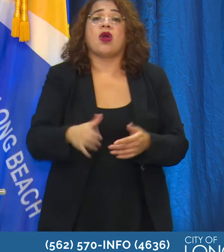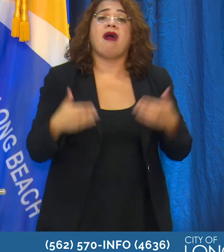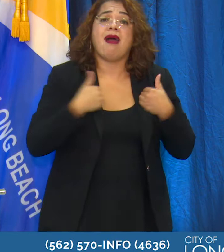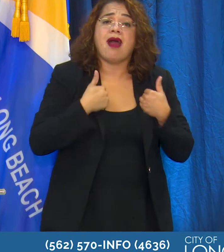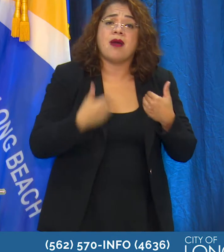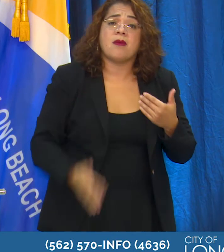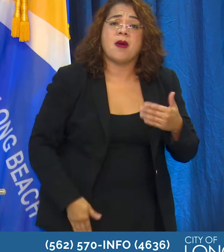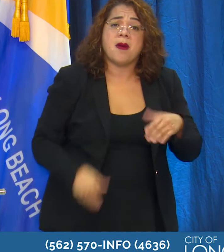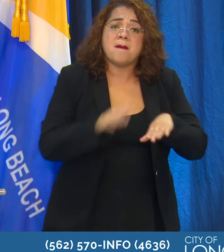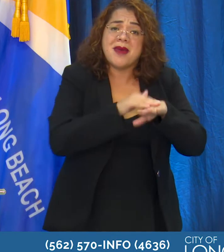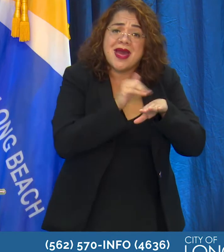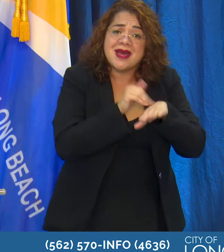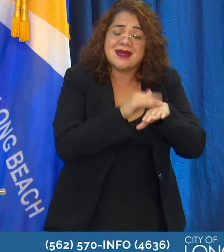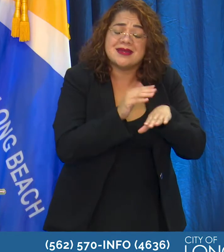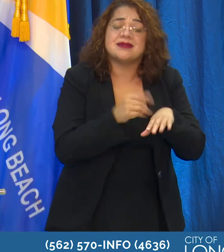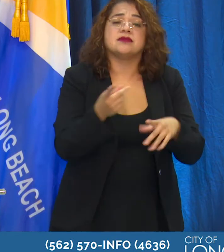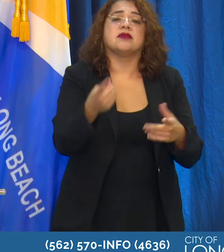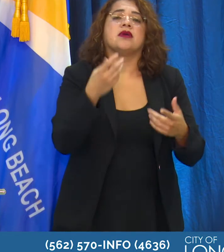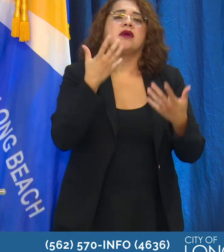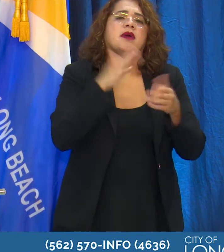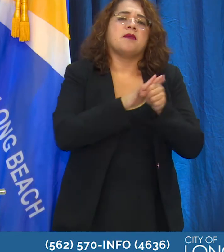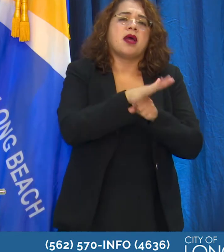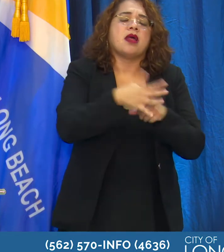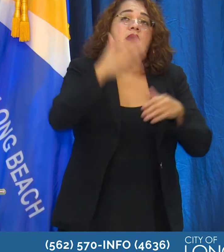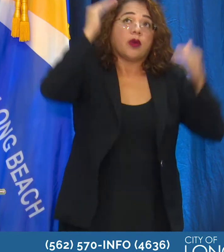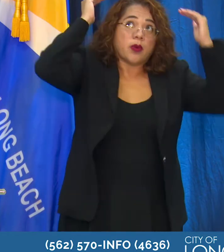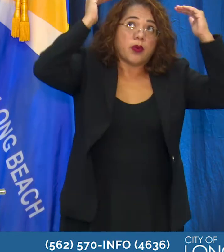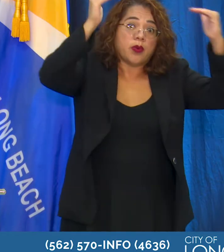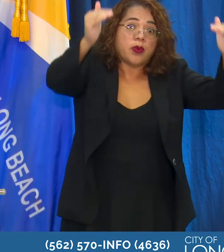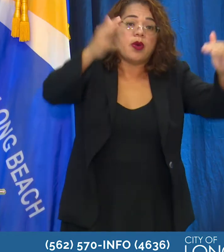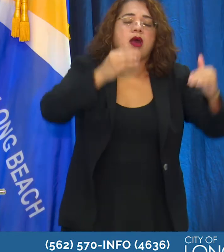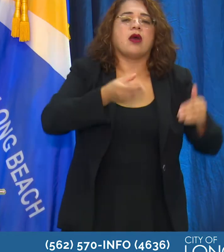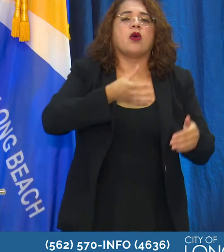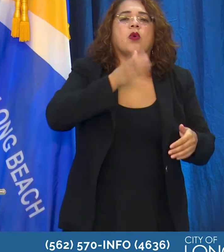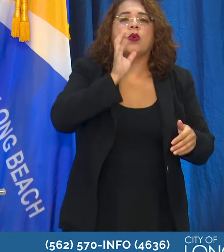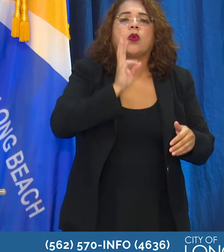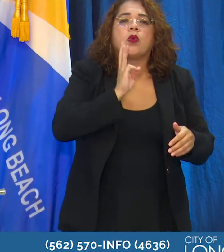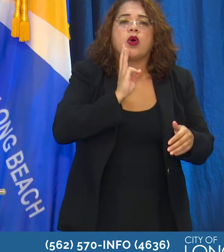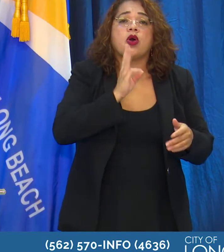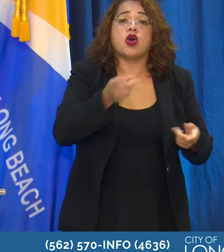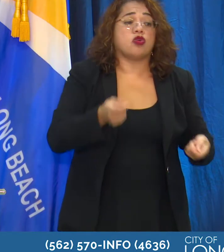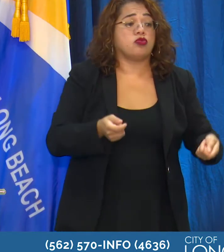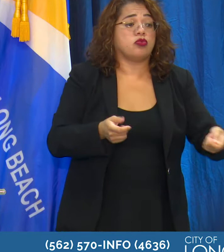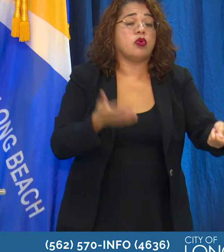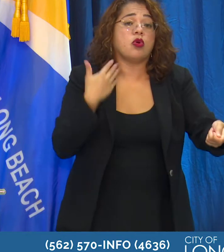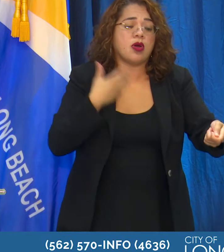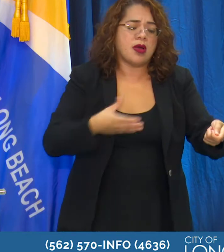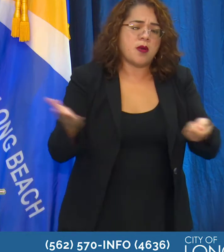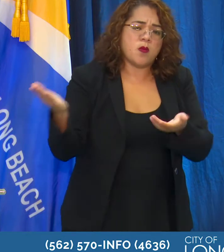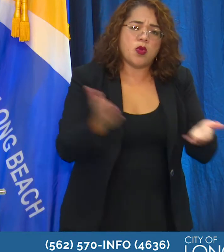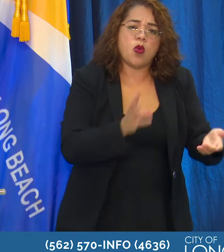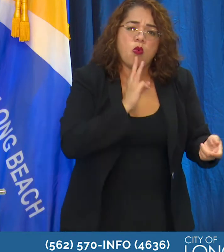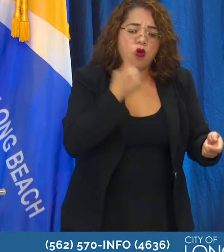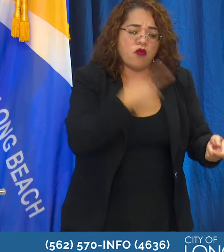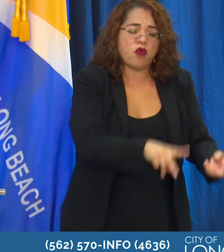Make sure they have plenty of shade and water to drink and walk your dogs when the temperature is cooler. With that I think we're open for questions.